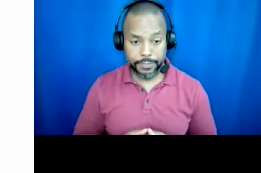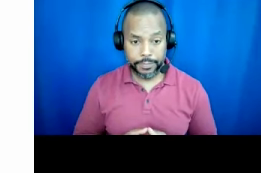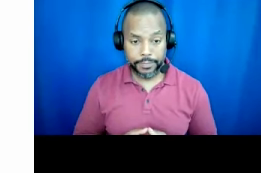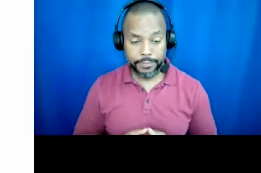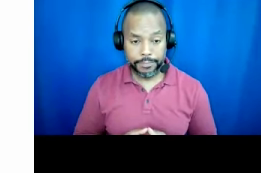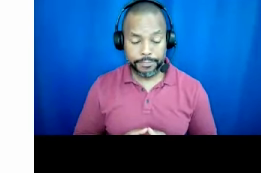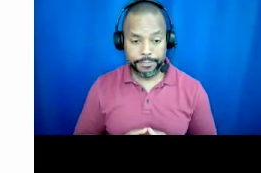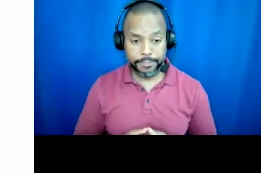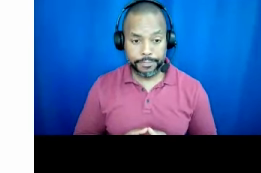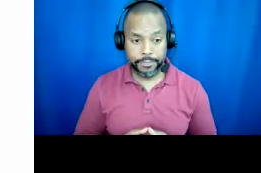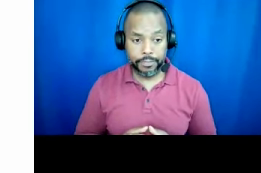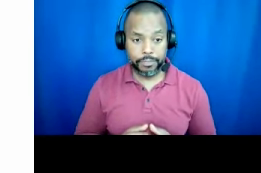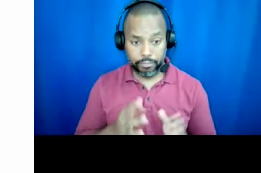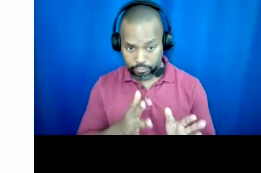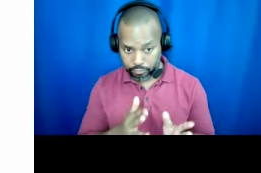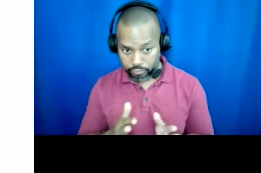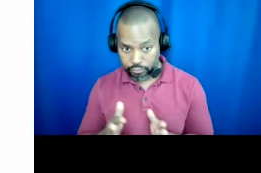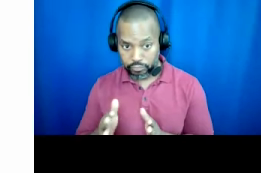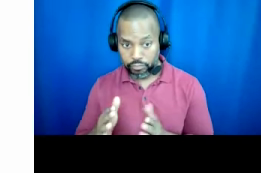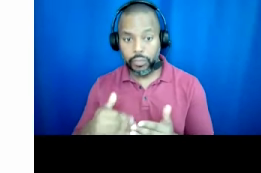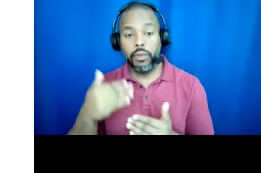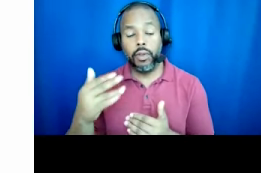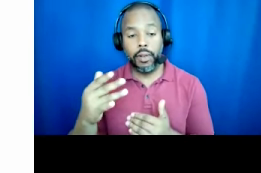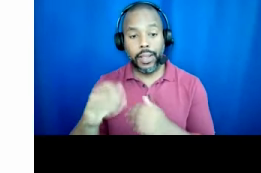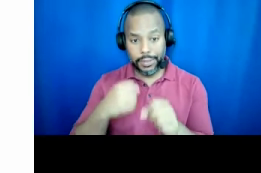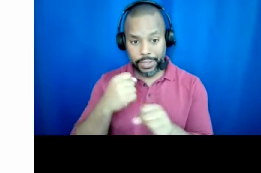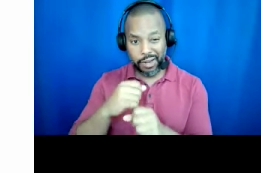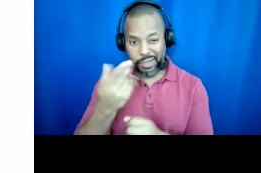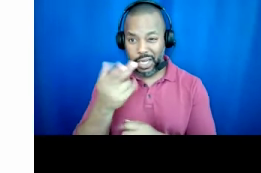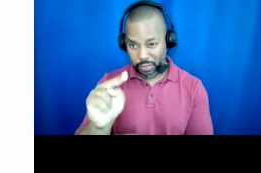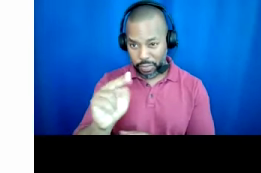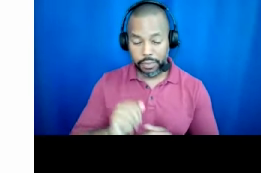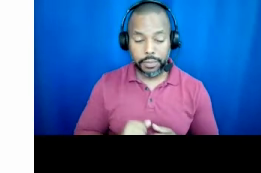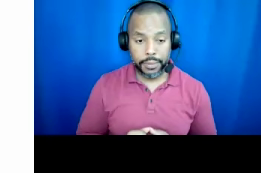leading into the top of the next calendar year in January, the resource committee